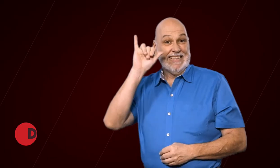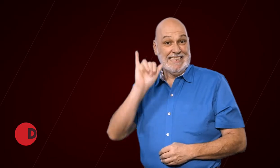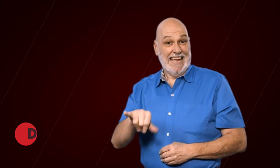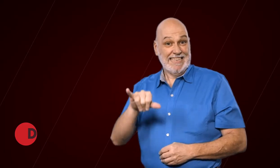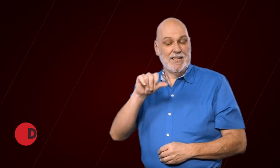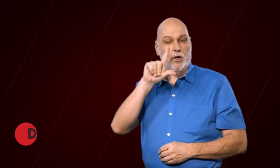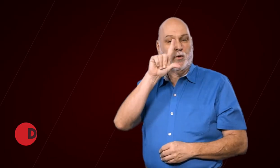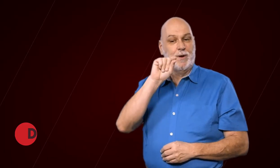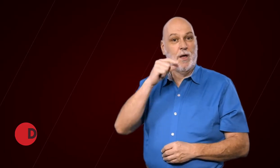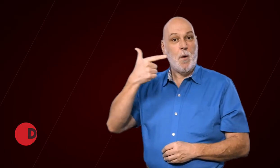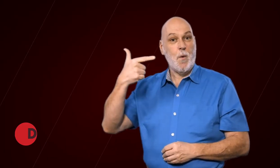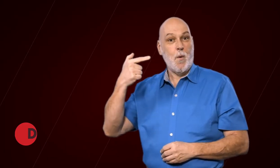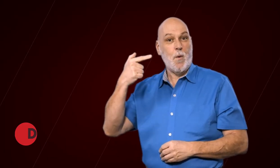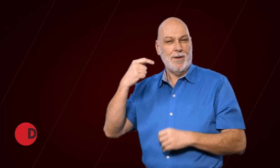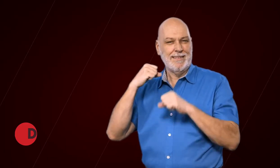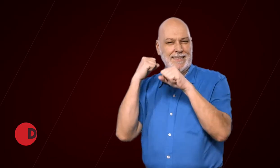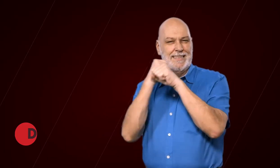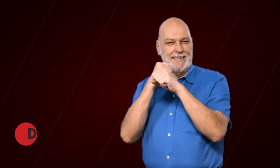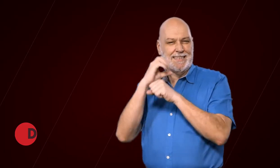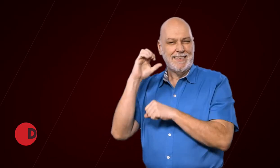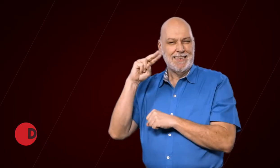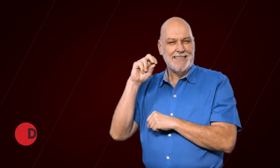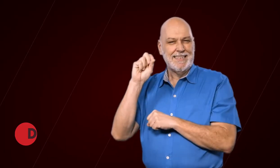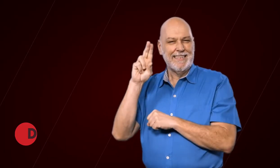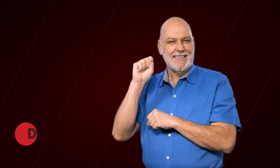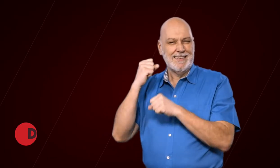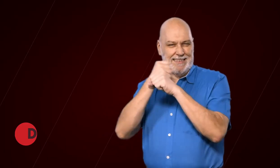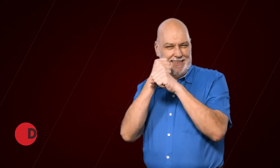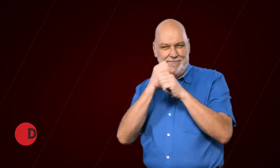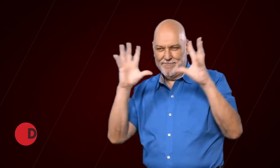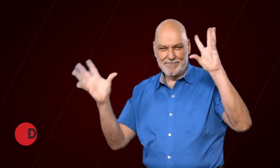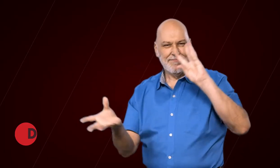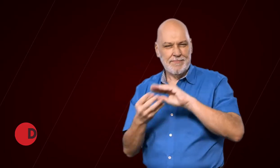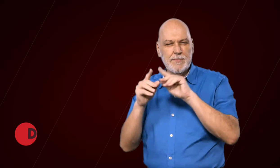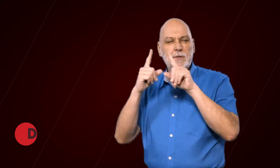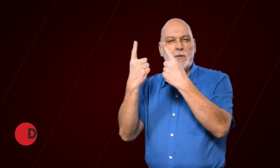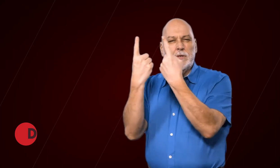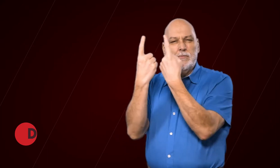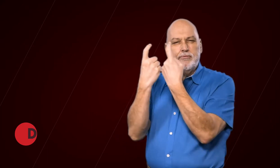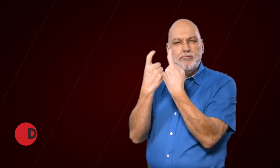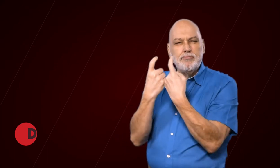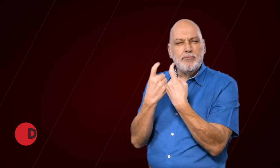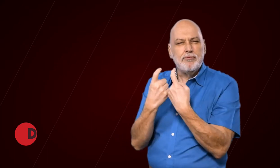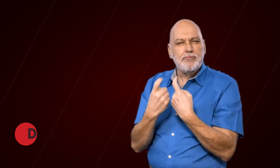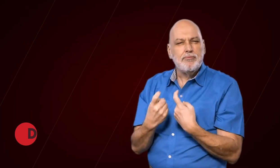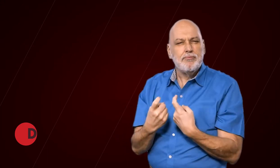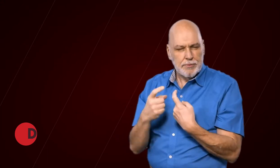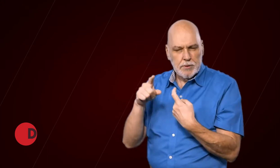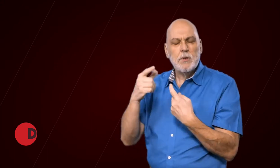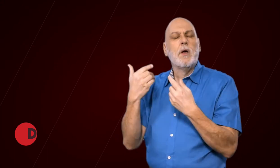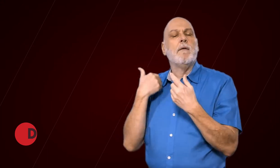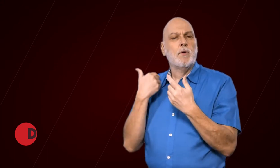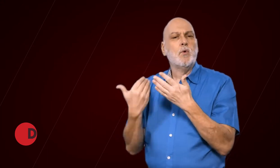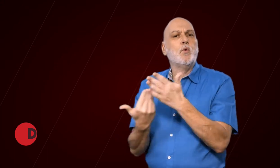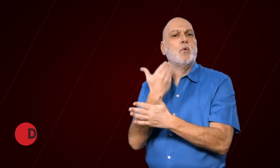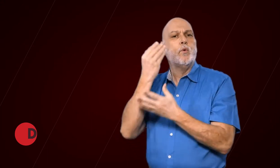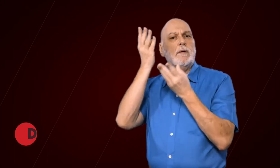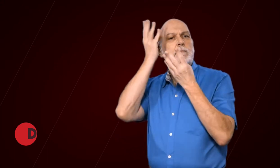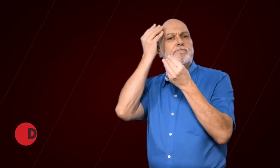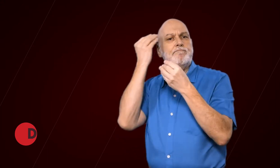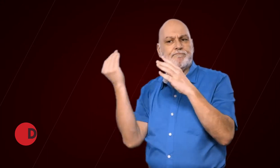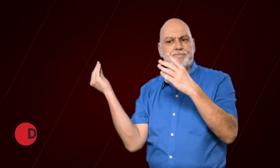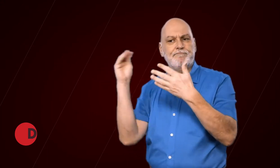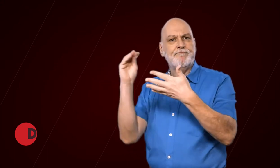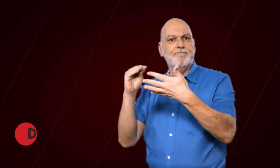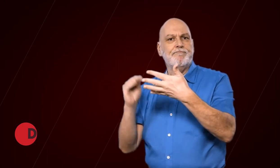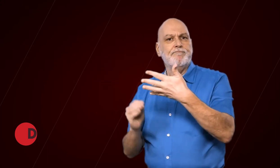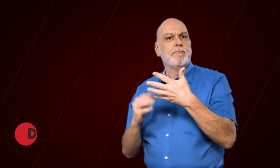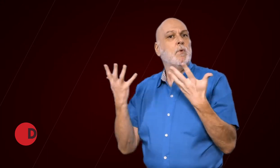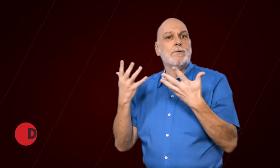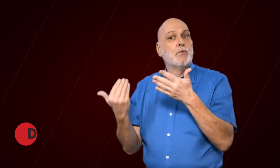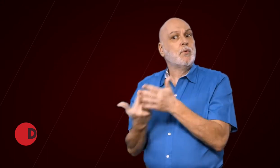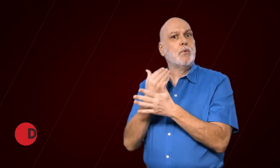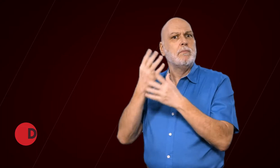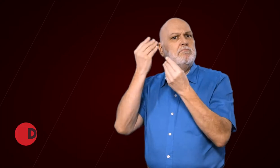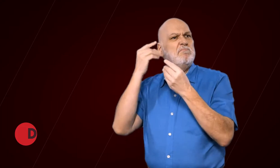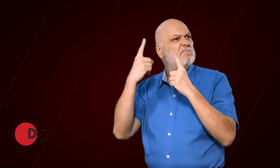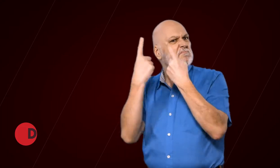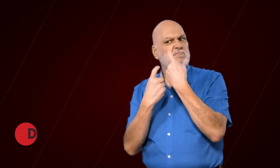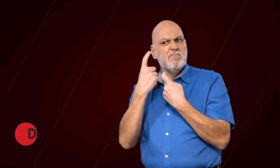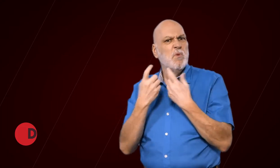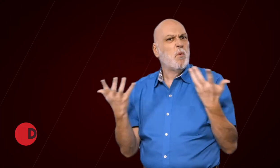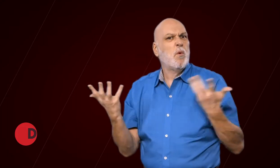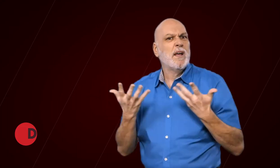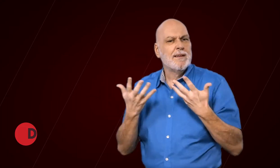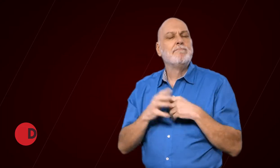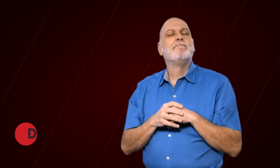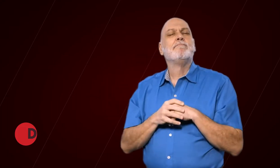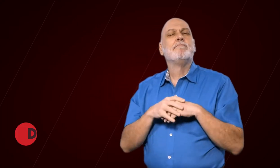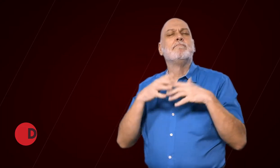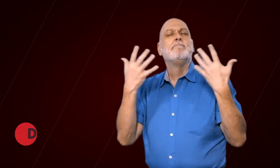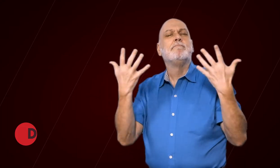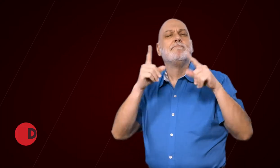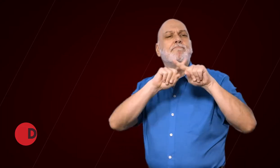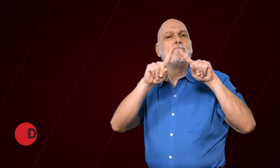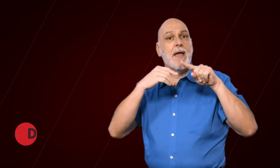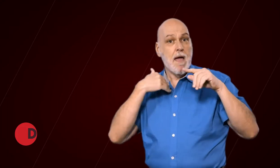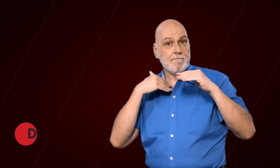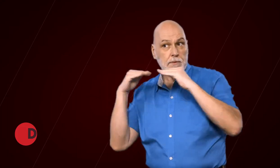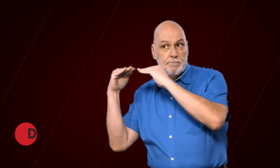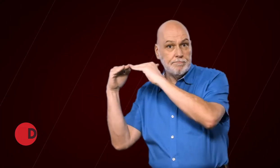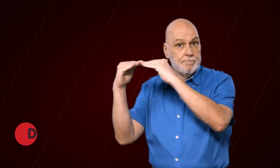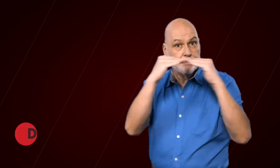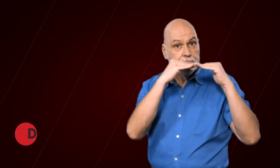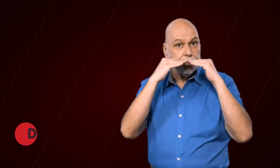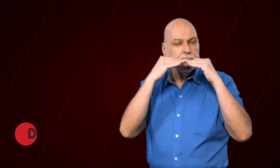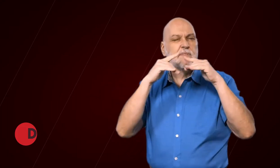[Anselmo]: The 2021 Census questionnaire will include new